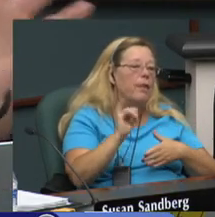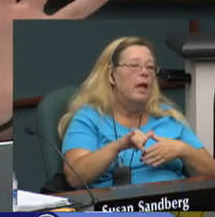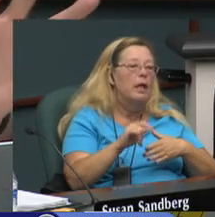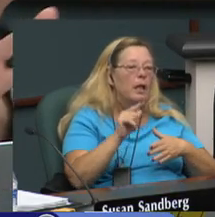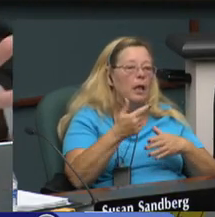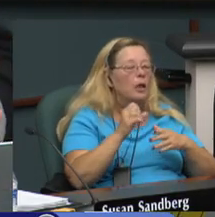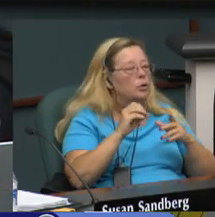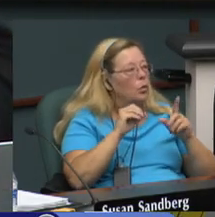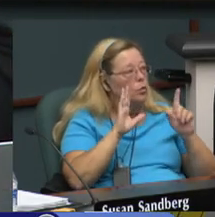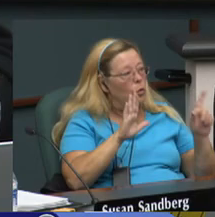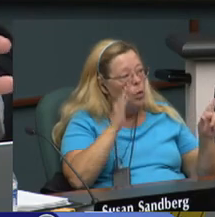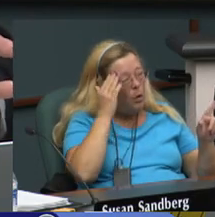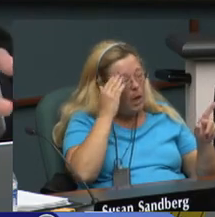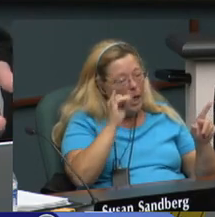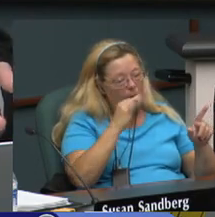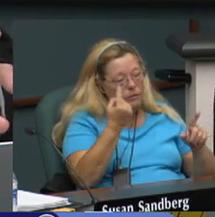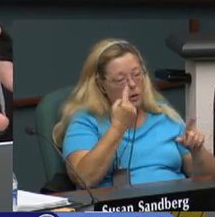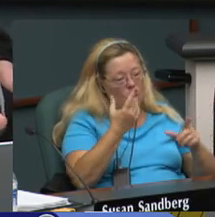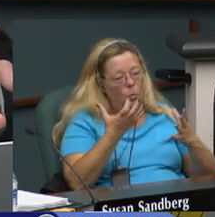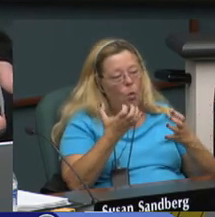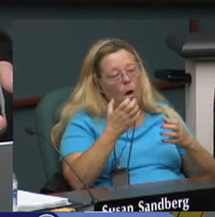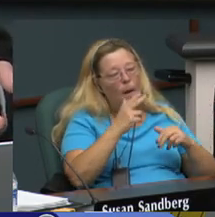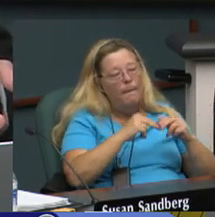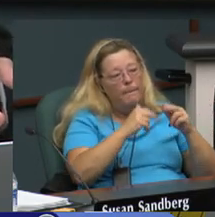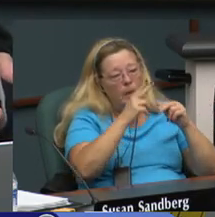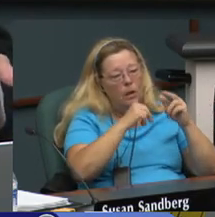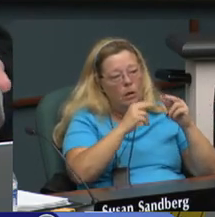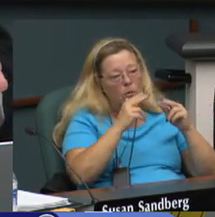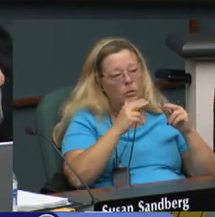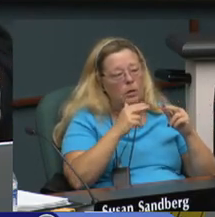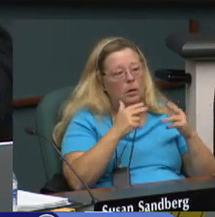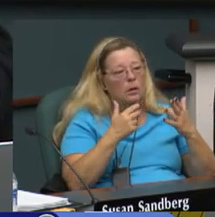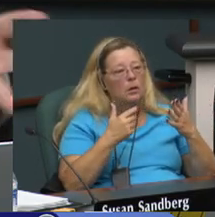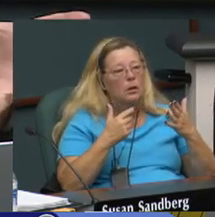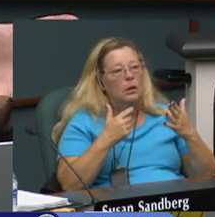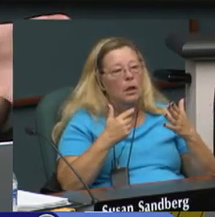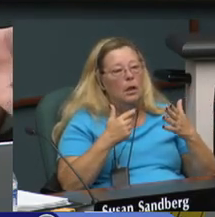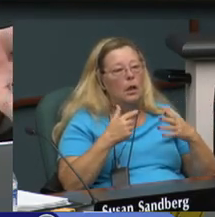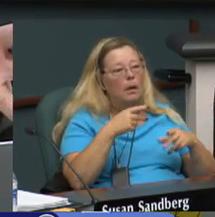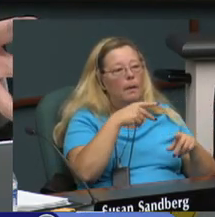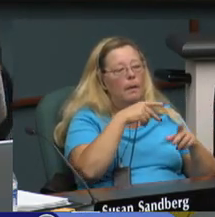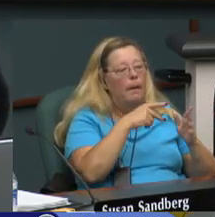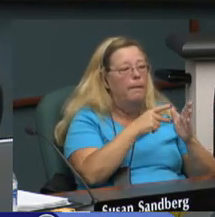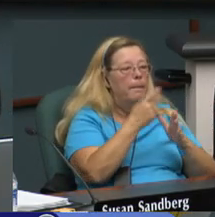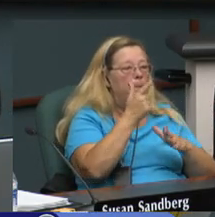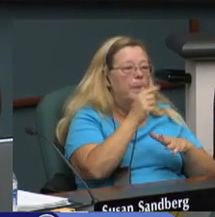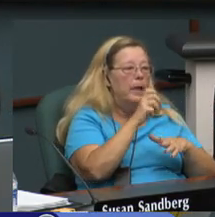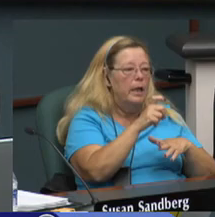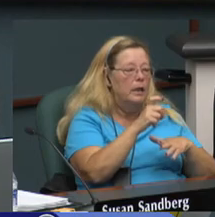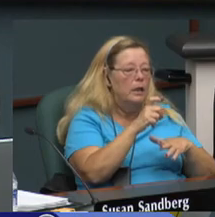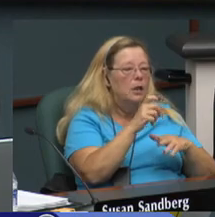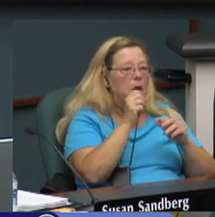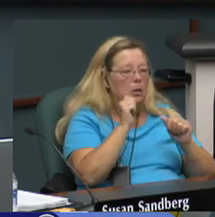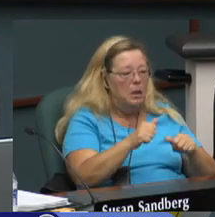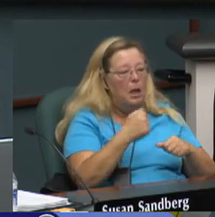if somebody wanted to build a Plex they could make it a condominium of two three